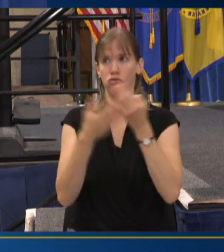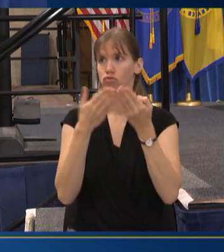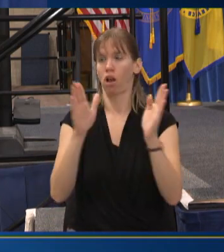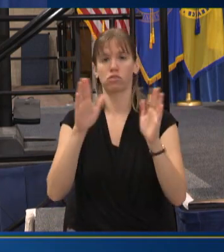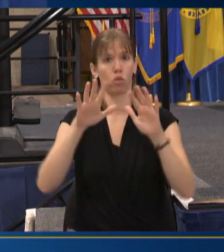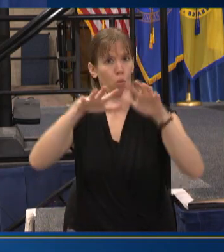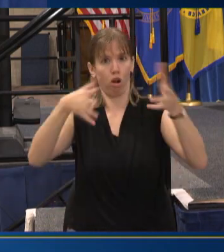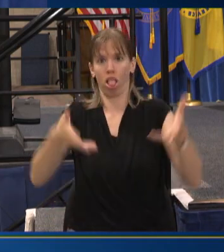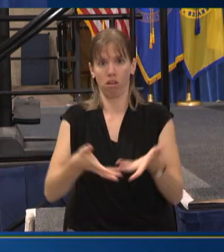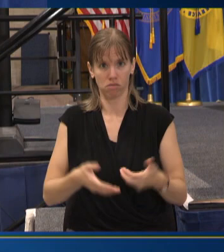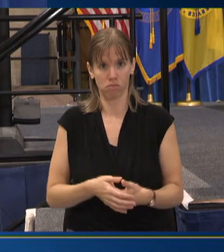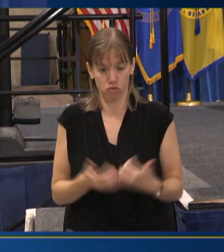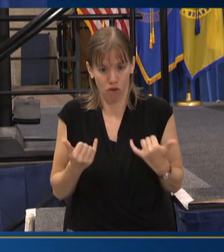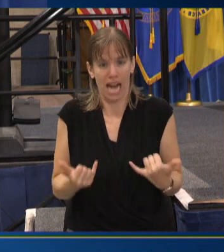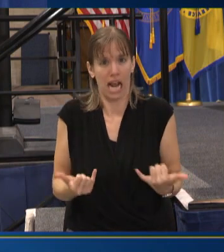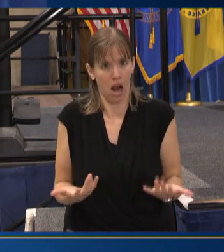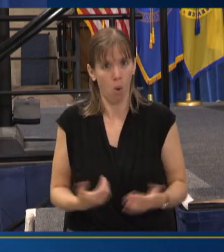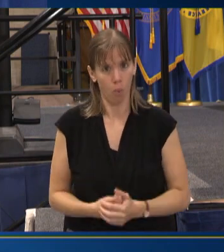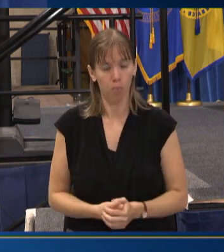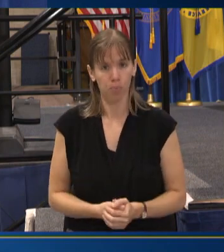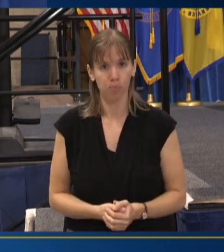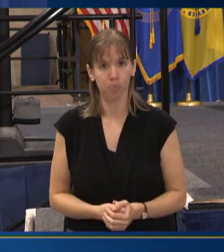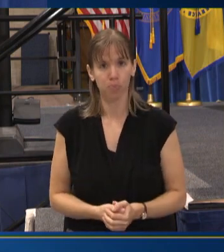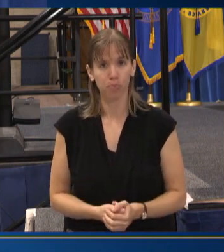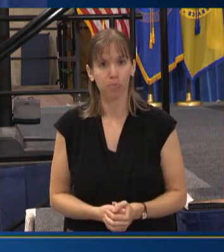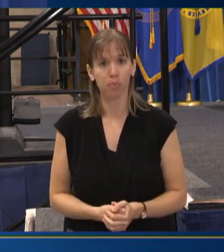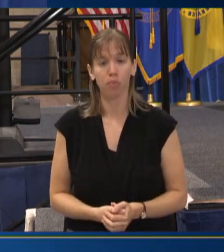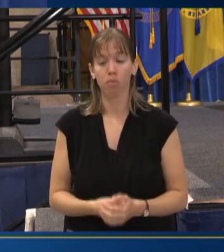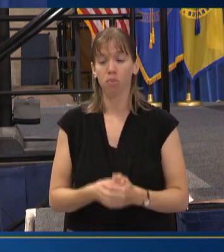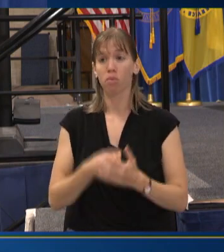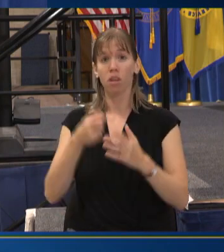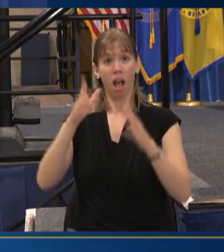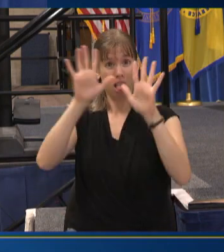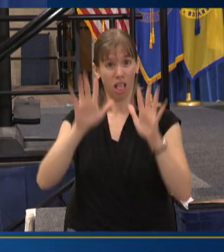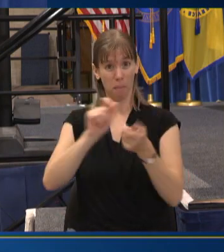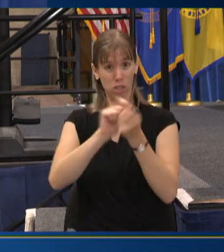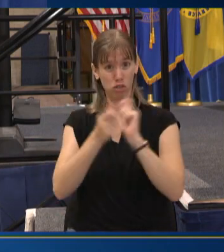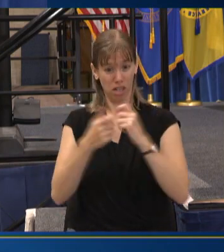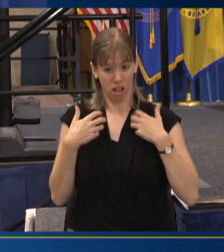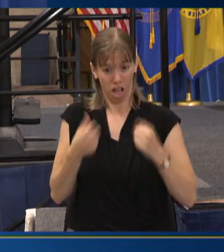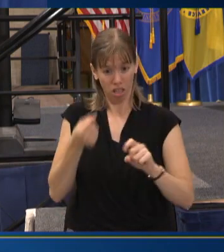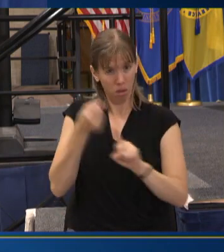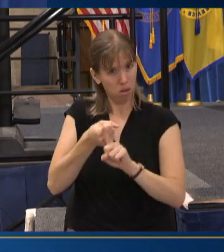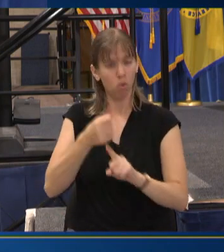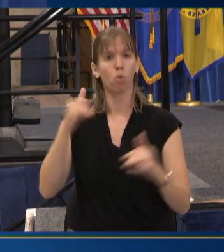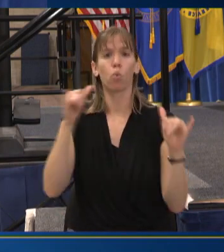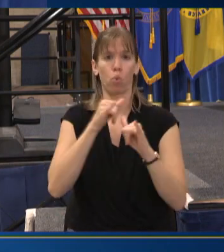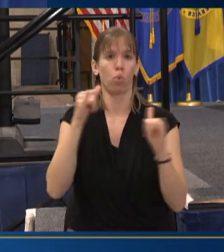Right now, the health impacts of climate change are significant and far reaching.